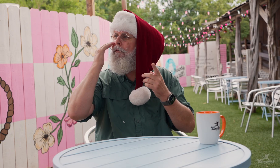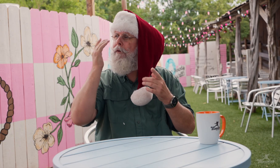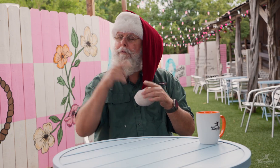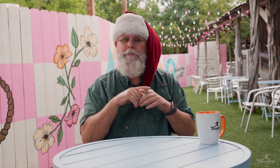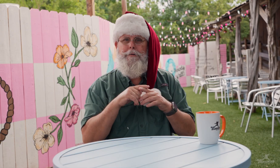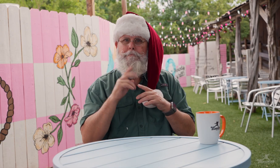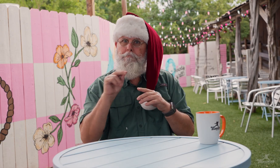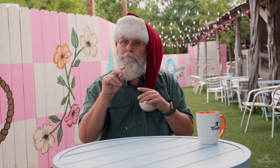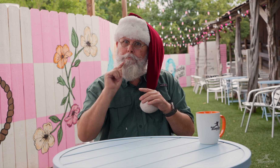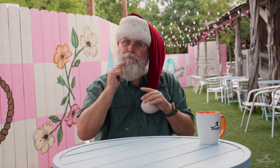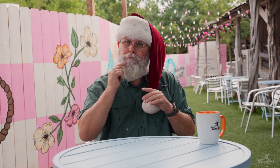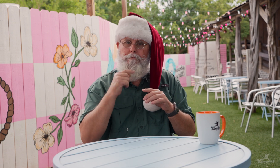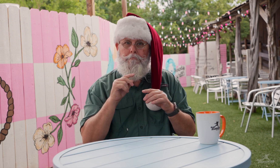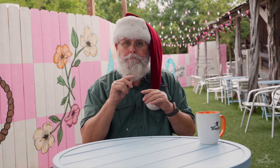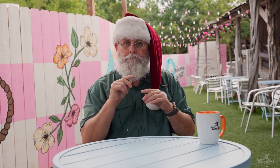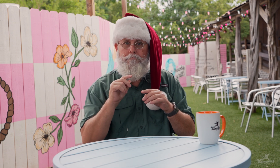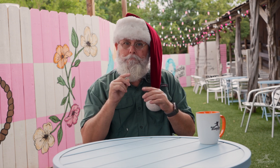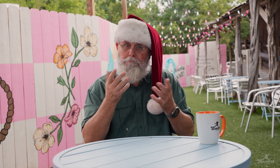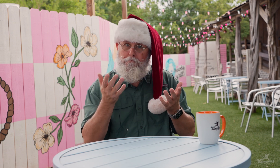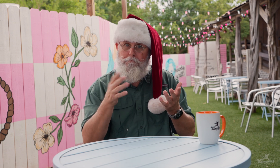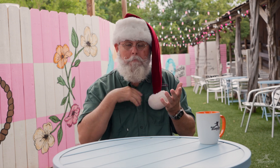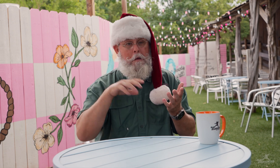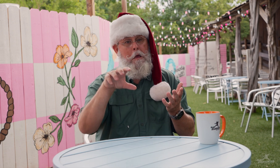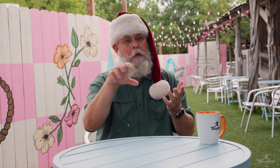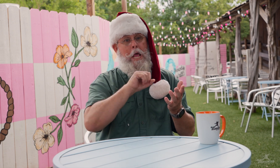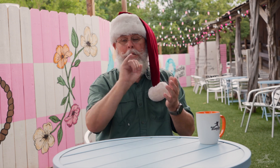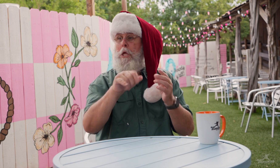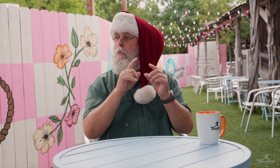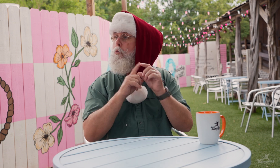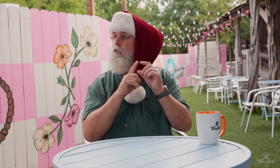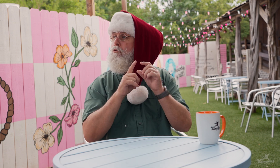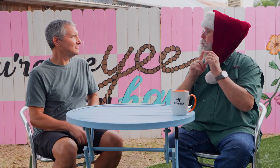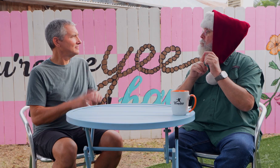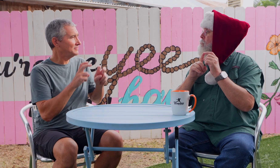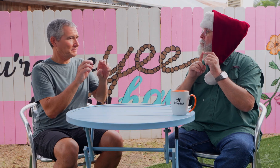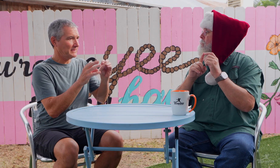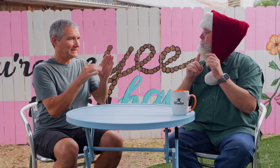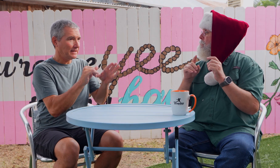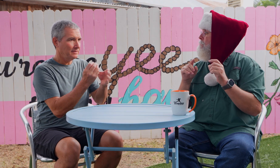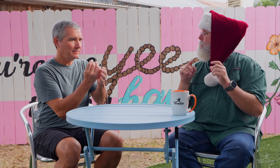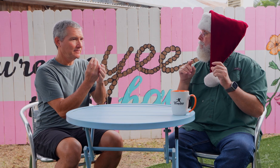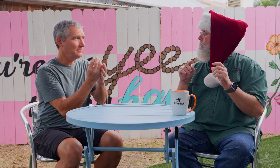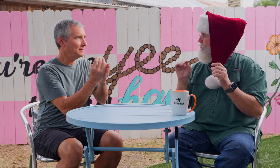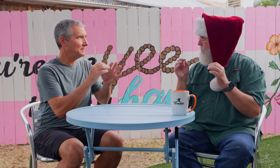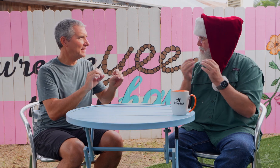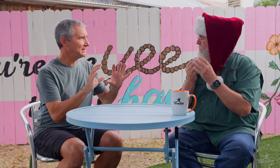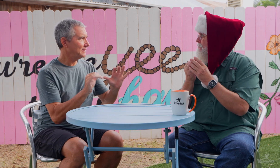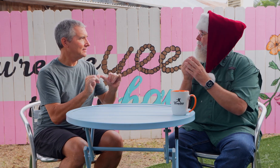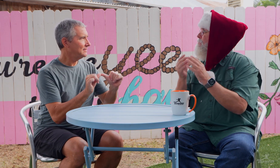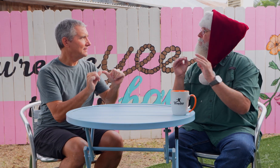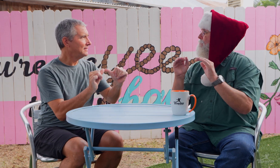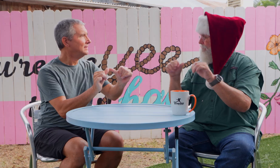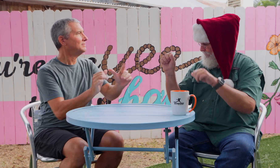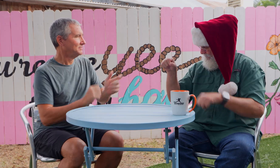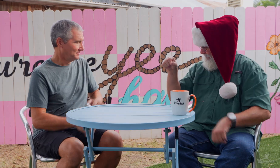But no, he was serious. I took his word for it. Your magic continued to grow!